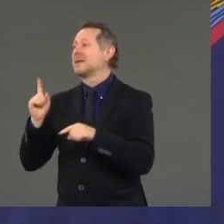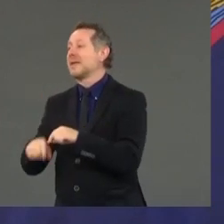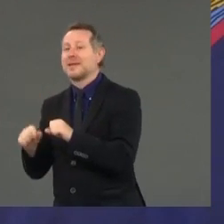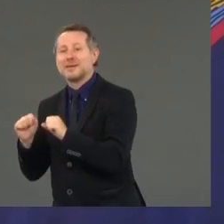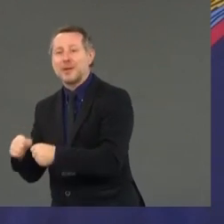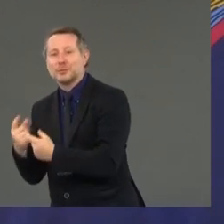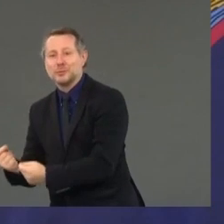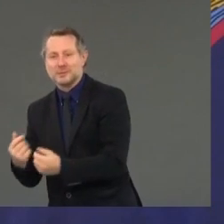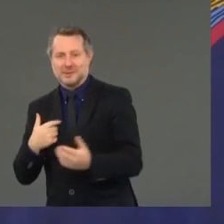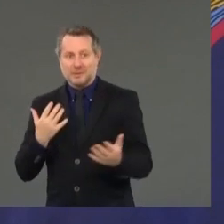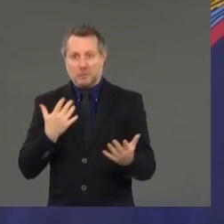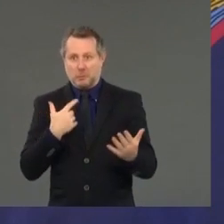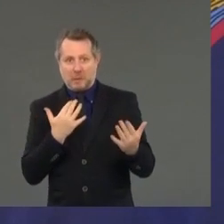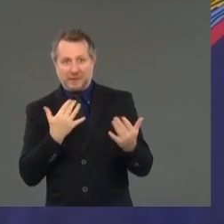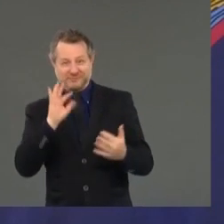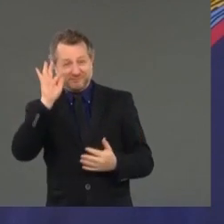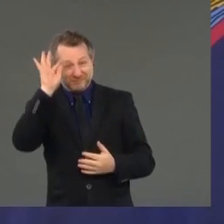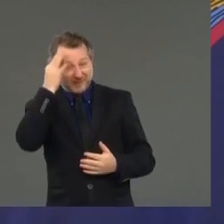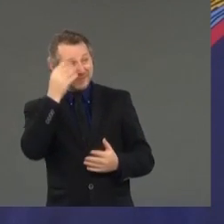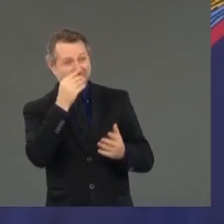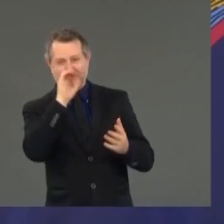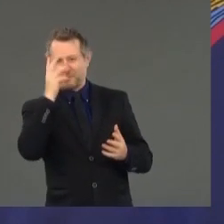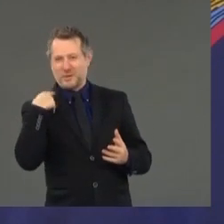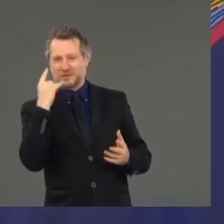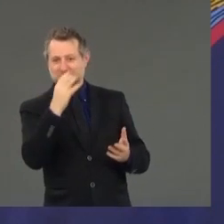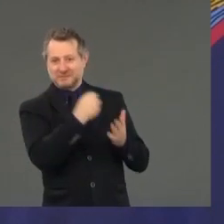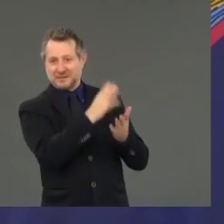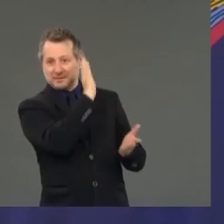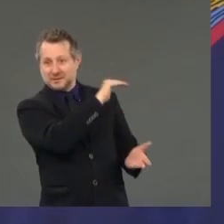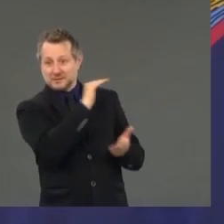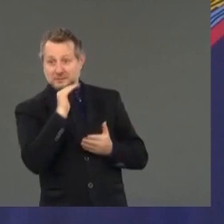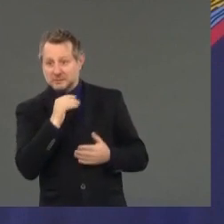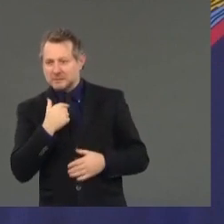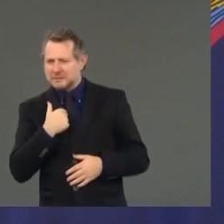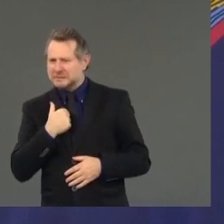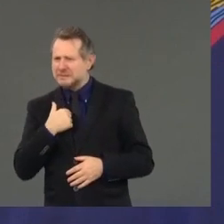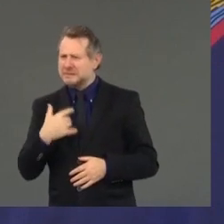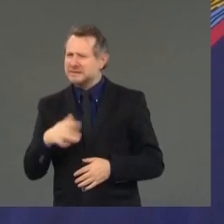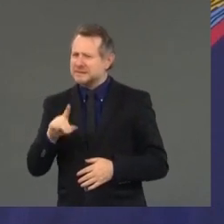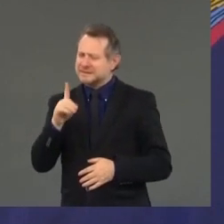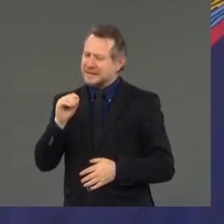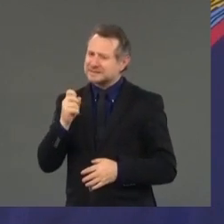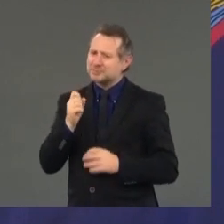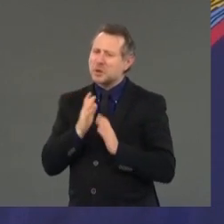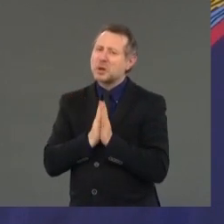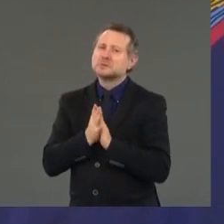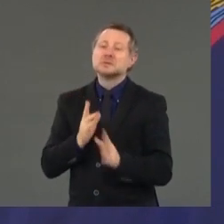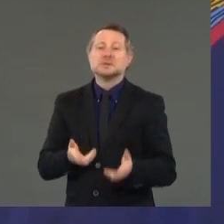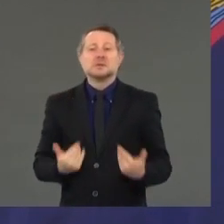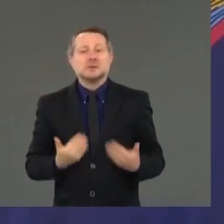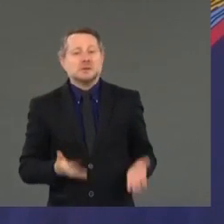WE'RE WAITING FOR WASHINGTON TO ACT. WE'RE DESPERATE FOR WASHINGTON'S